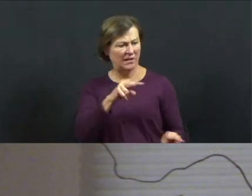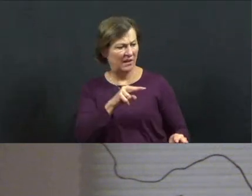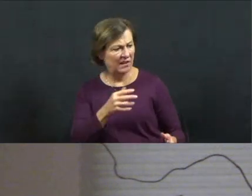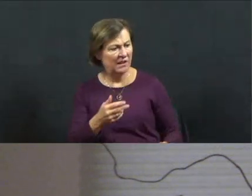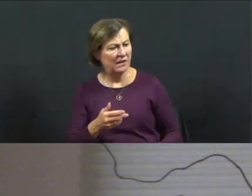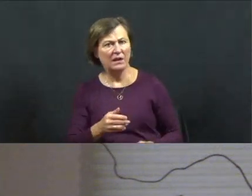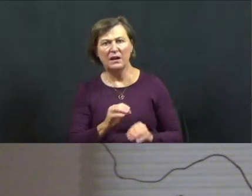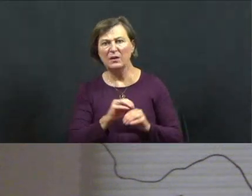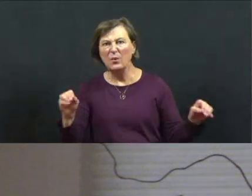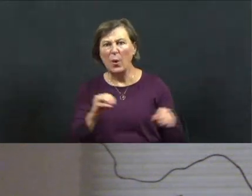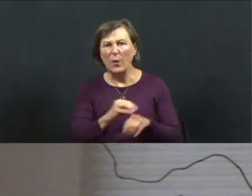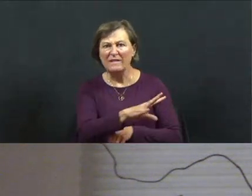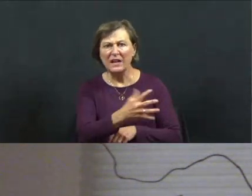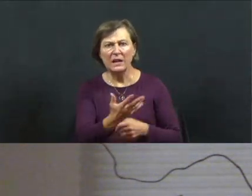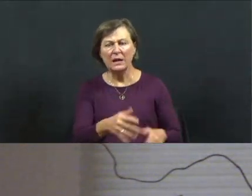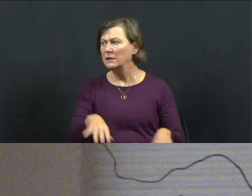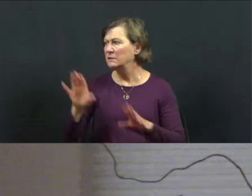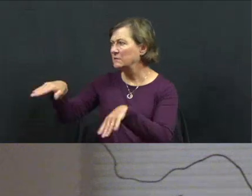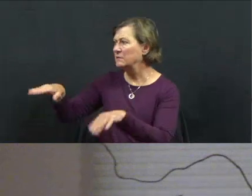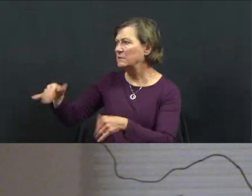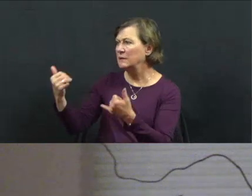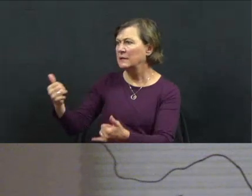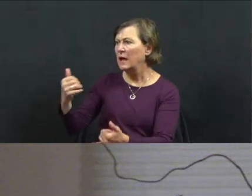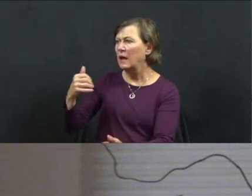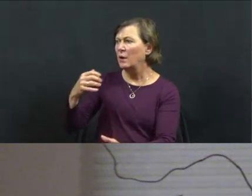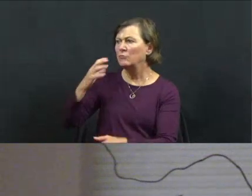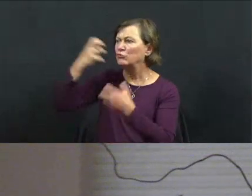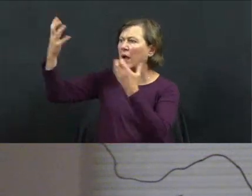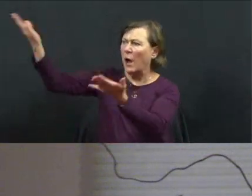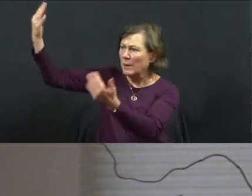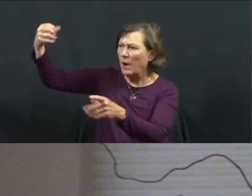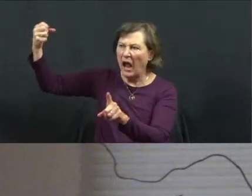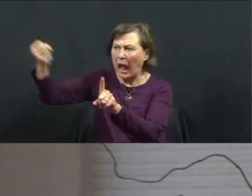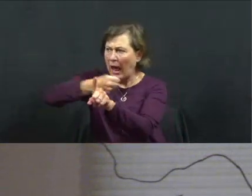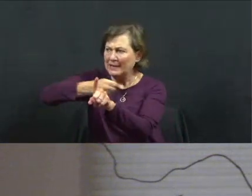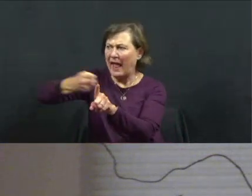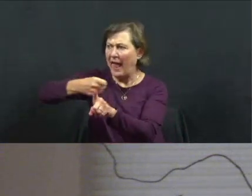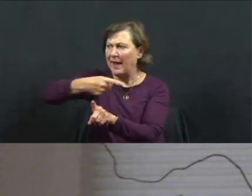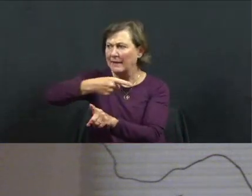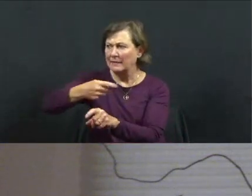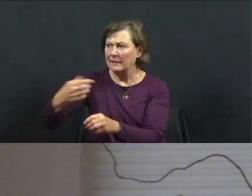effect, and so he turned [to] his troops, and shouted, "Attack!" and the whole